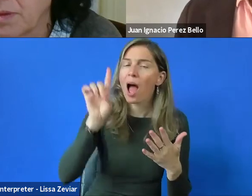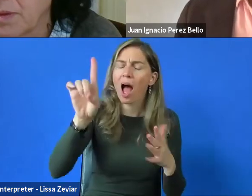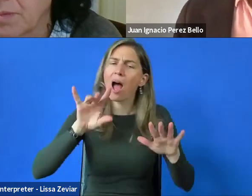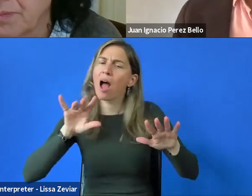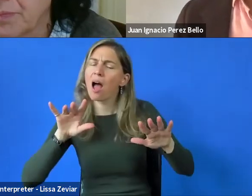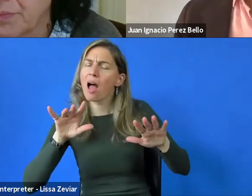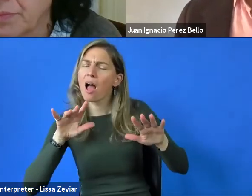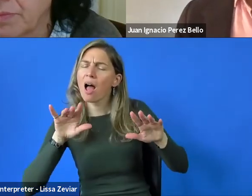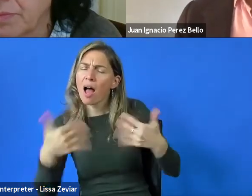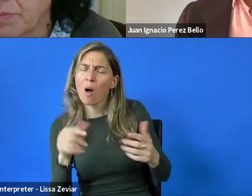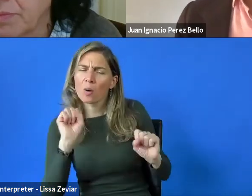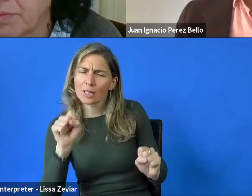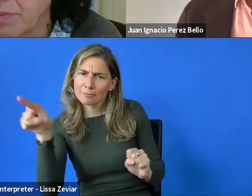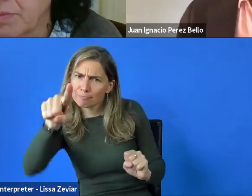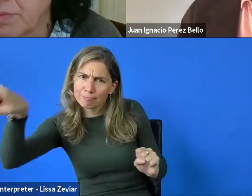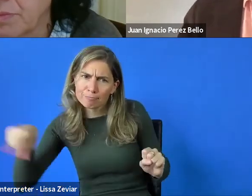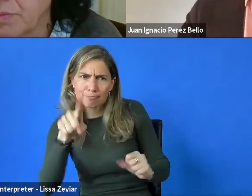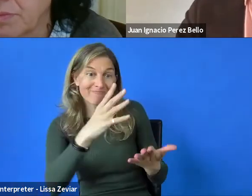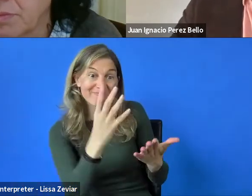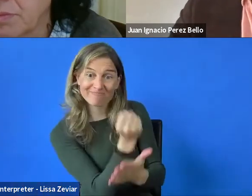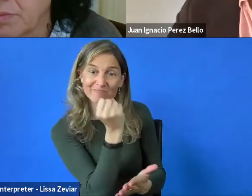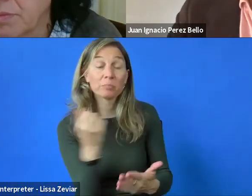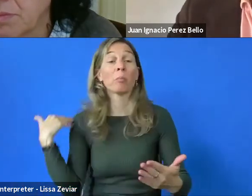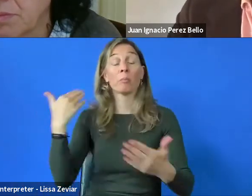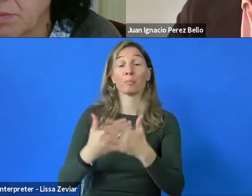The CRPD has dealt with two cases in connection to this,